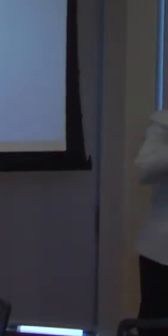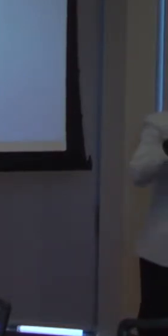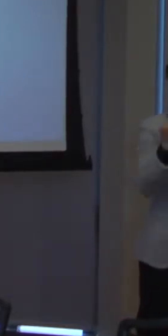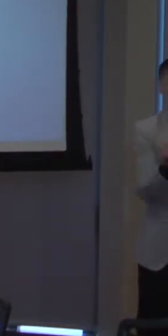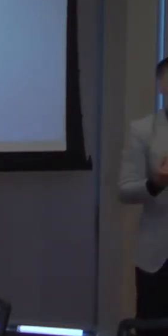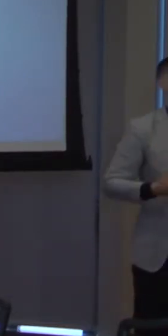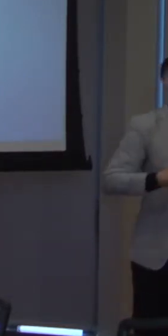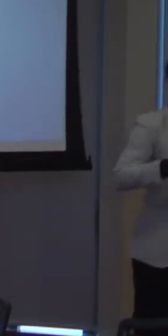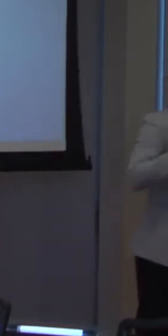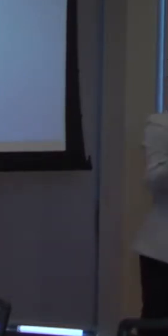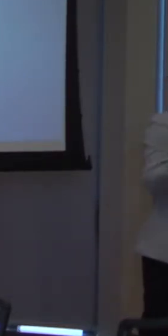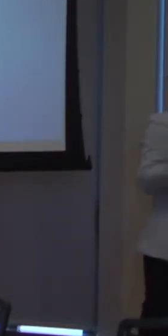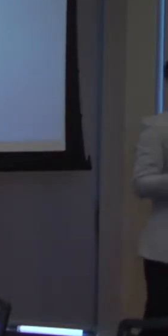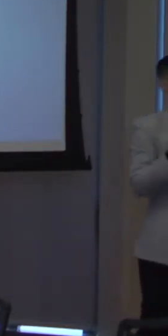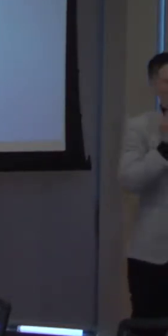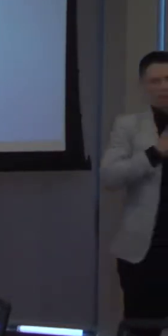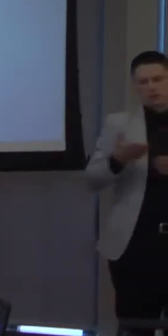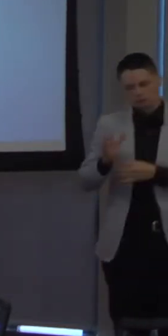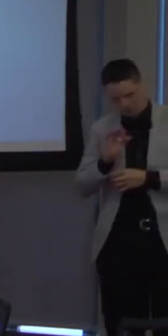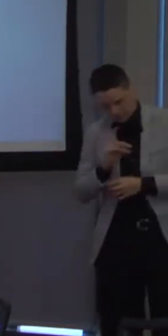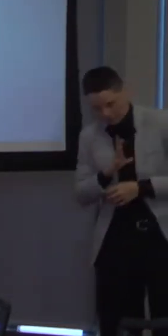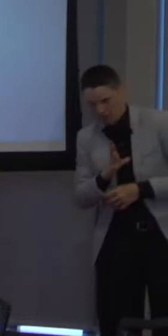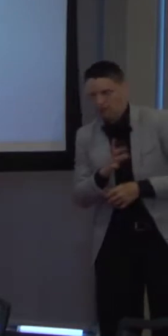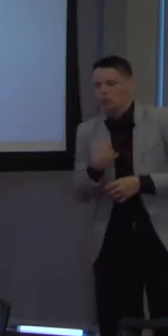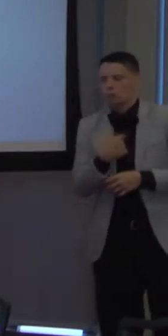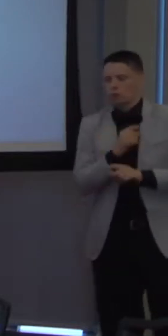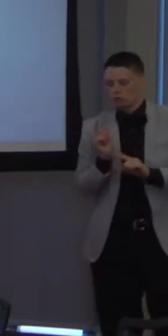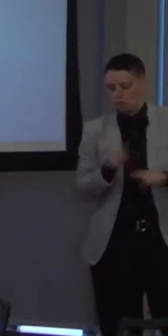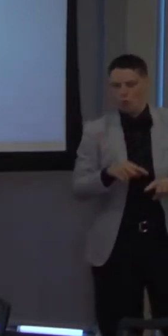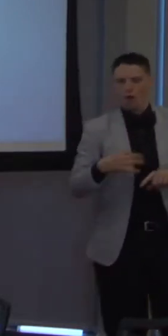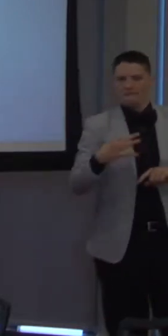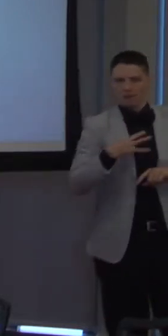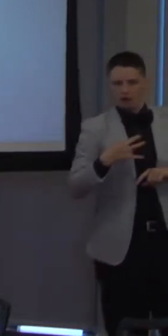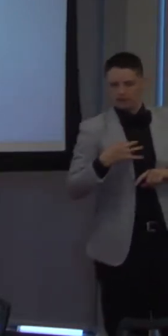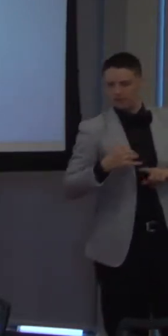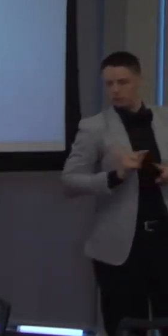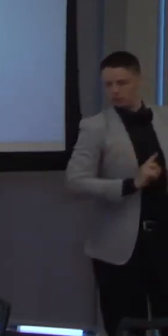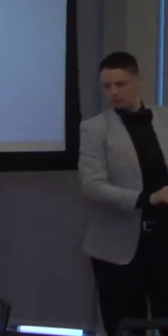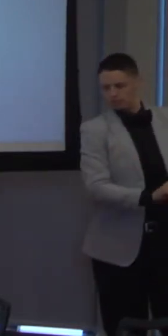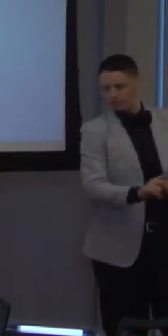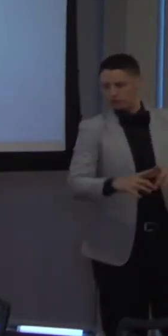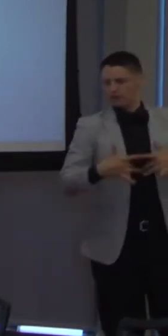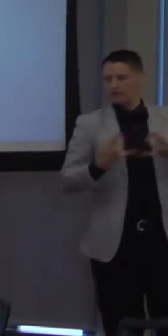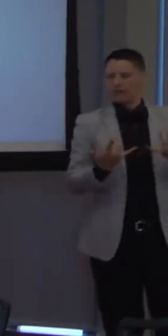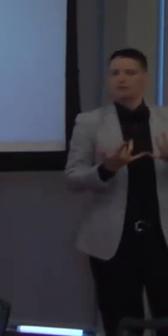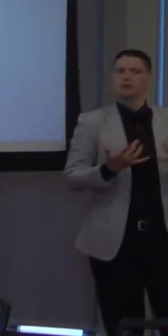We kind of build that bond, in a sense, where we're able to, kind of, promote who we are